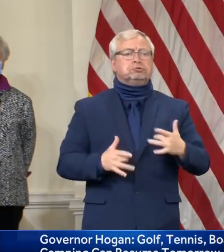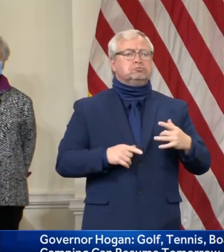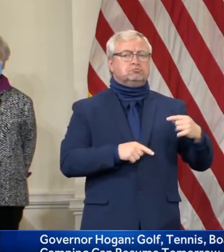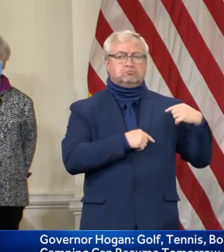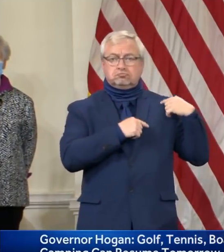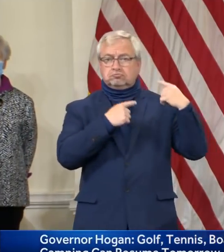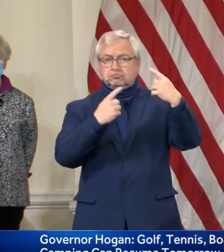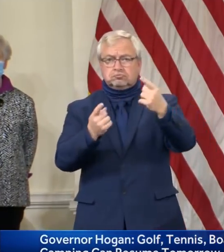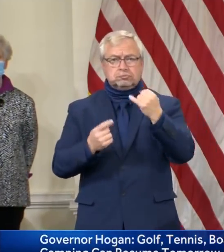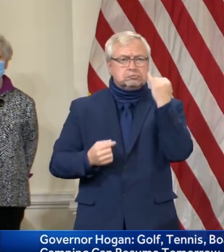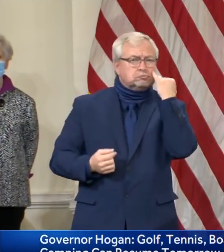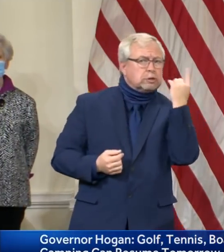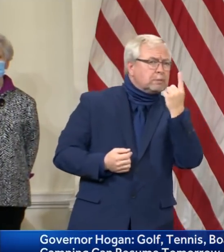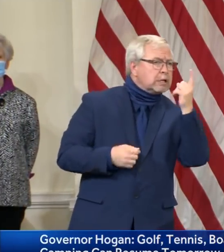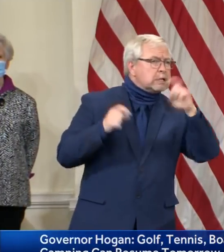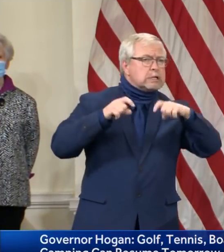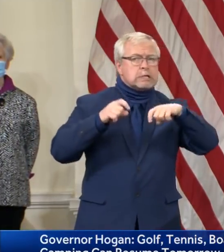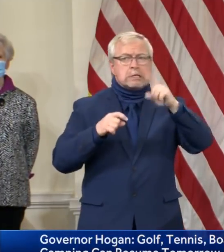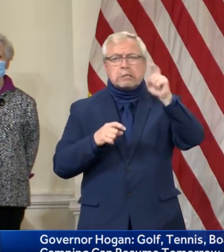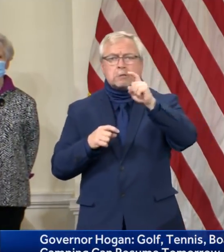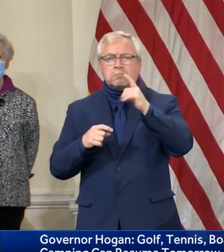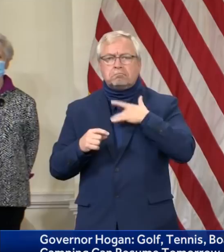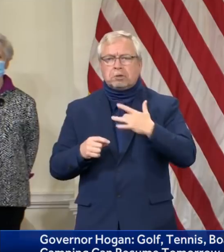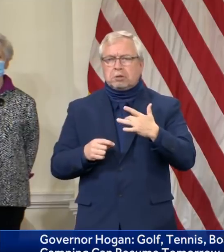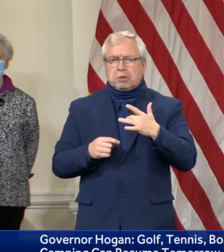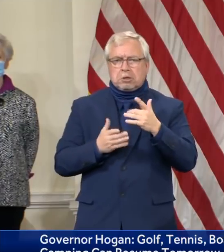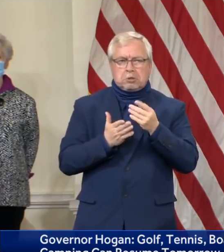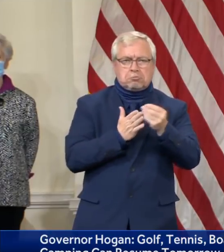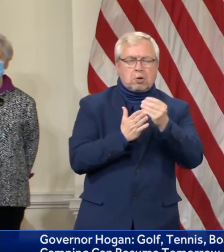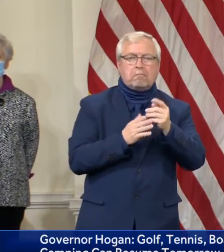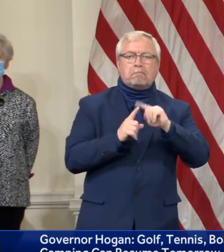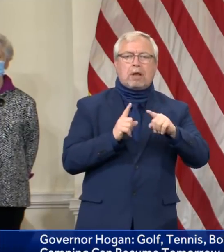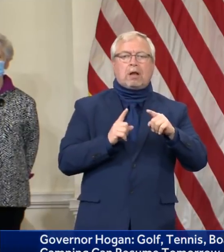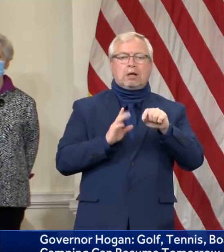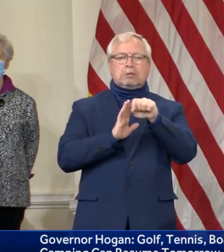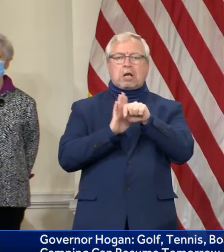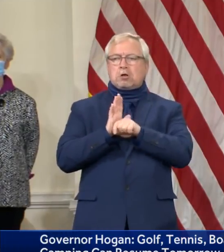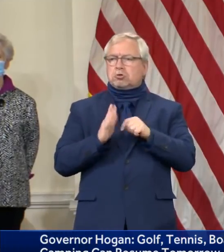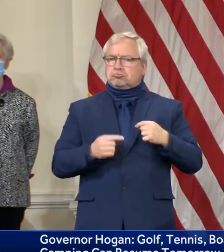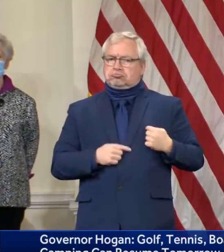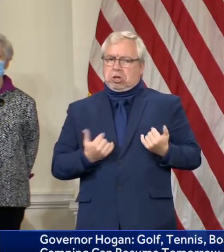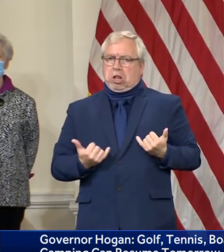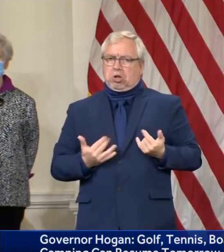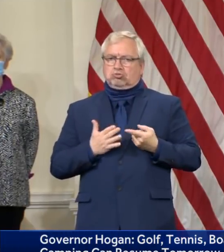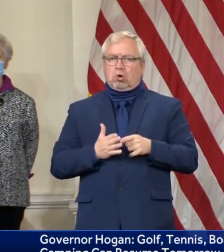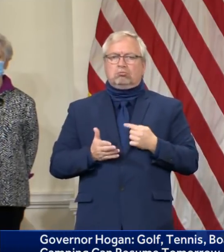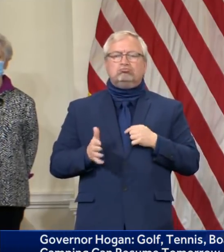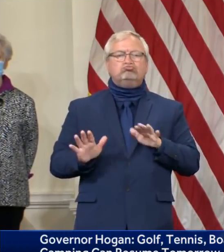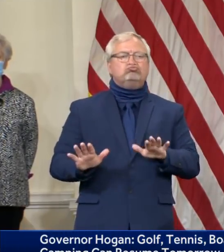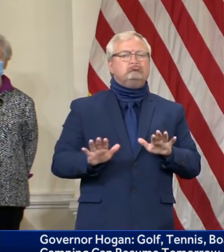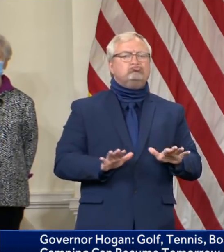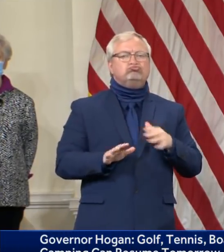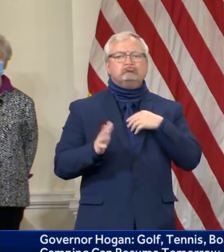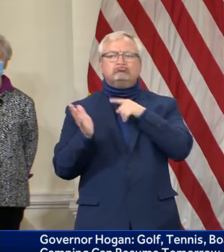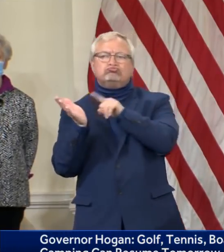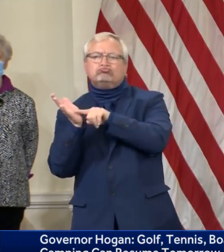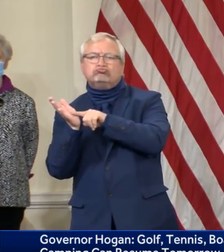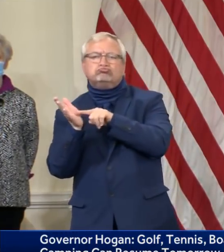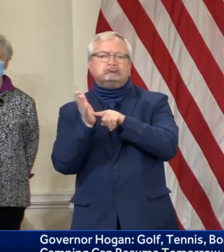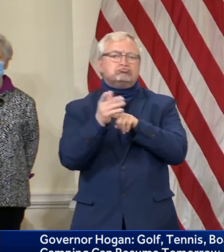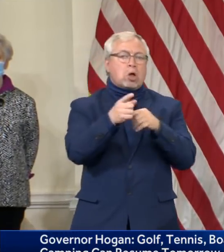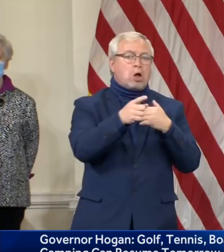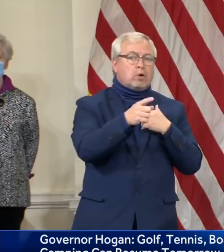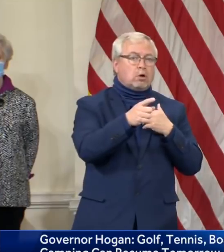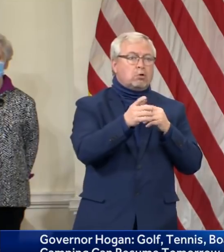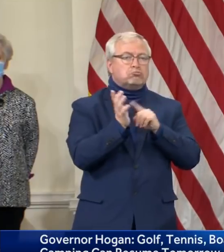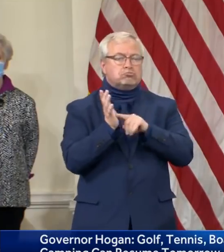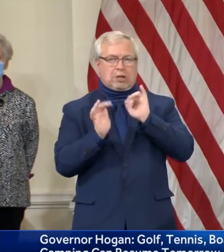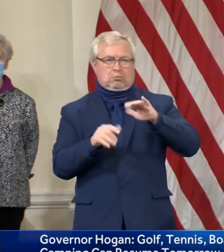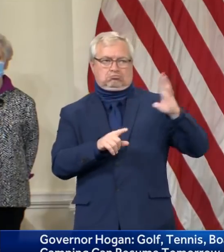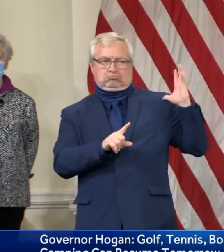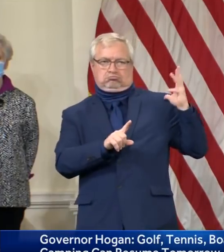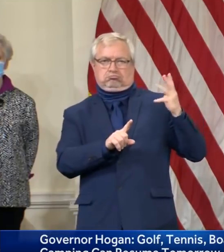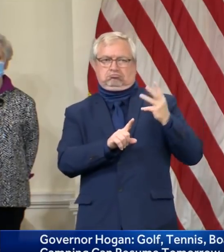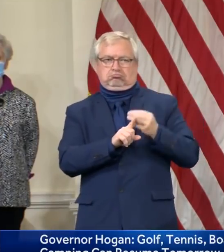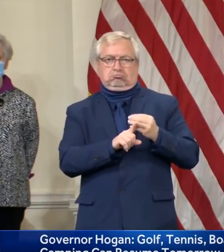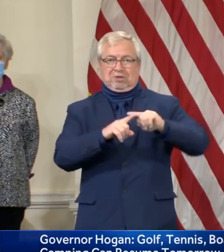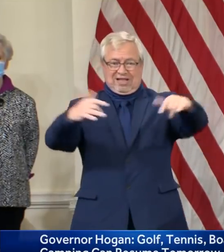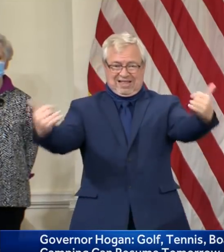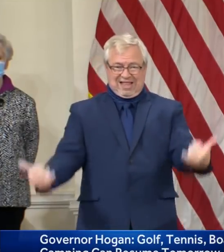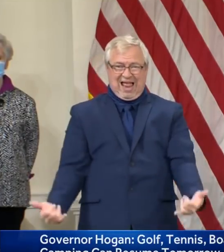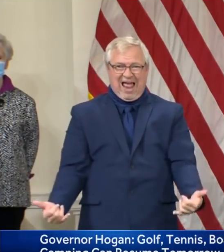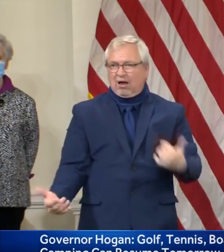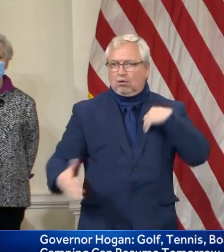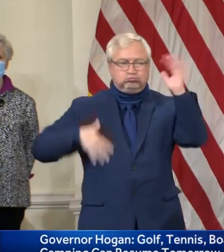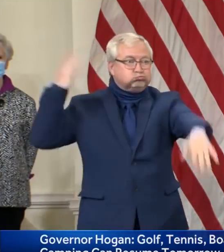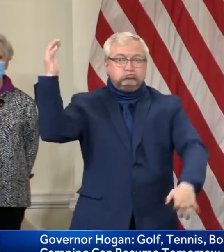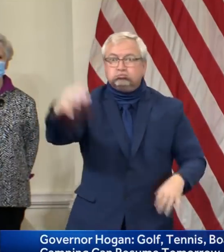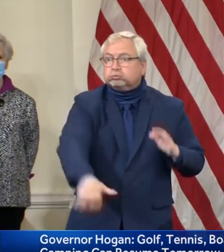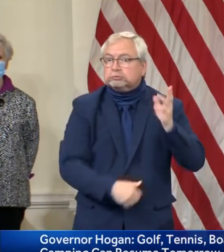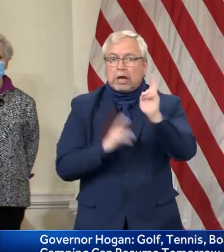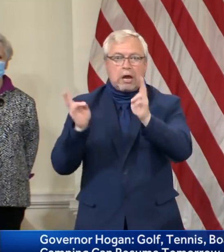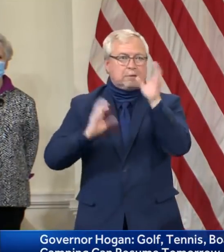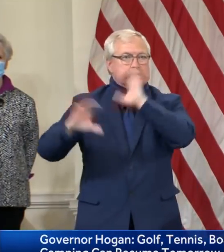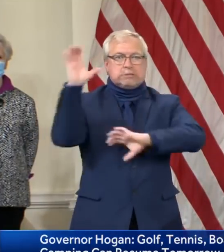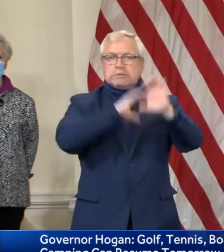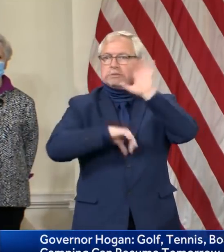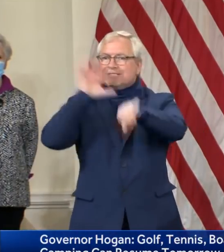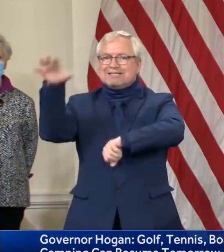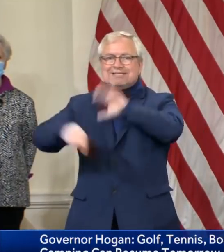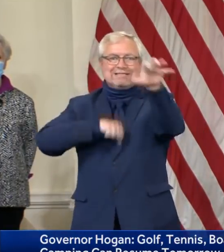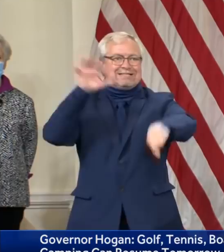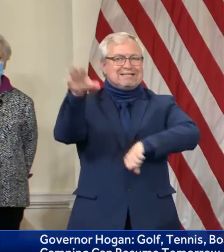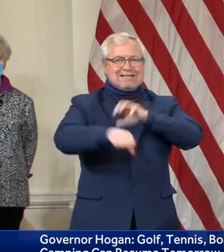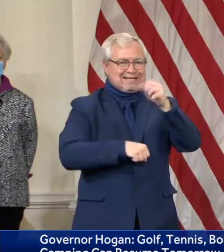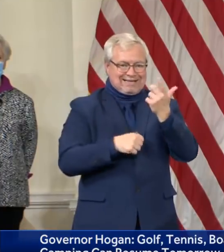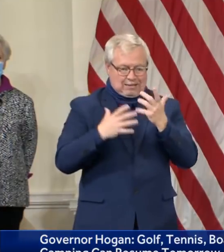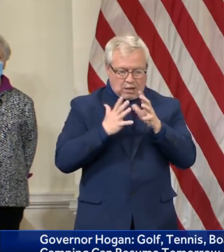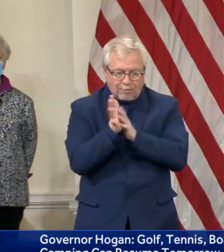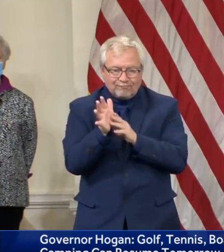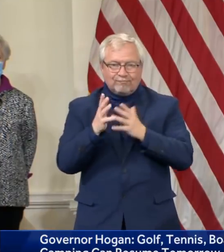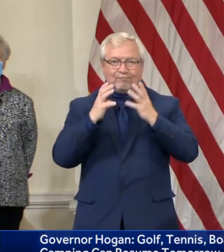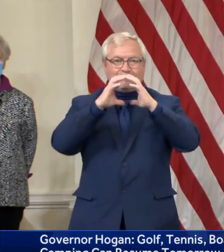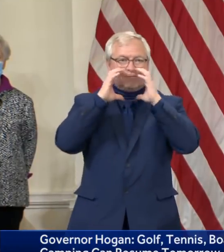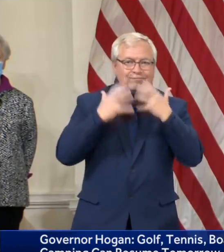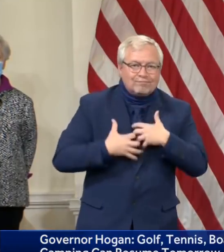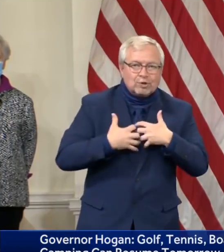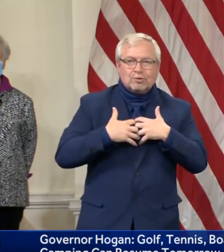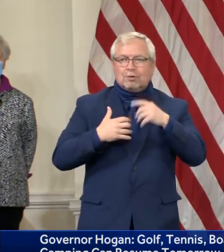THE STATE IS NOT NORMALLY IN THE BUSINESS OF NEEDING TO IMMEDIATELY BY INSTANTANEOUS -- INSTANTANEOUSLY, SUPPLIES FOR HOSPITALS THAT THEY DO NOT HAVE ANYWHERE IN AMERICA AROUND THE